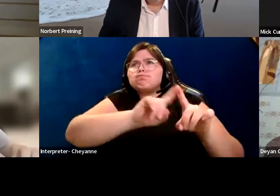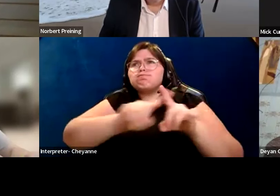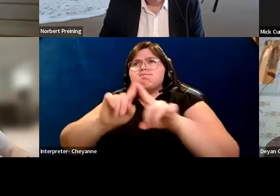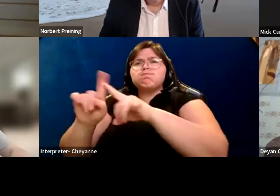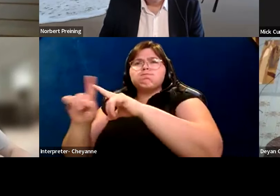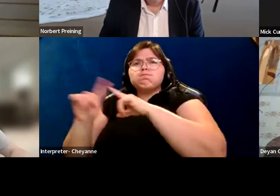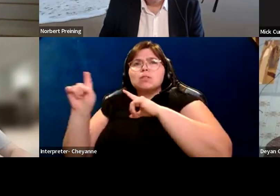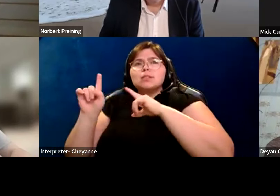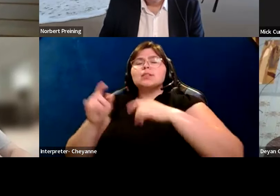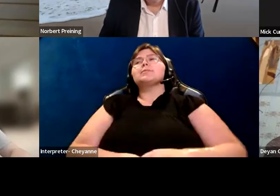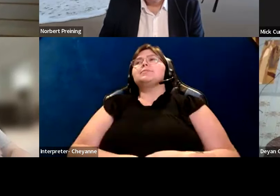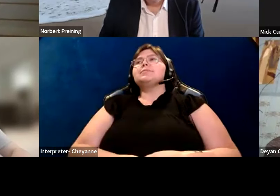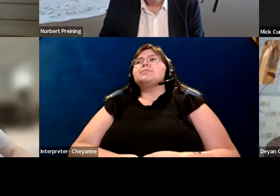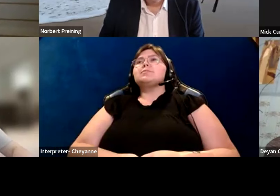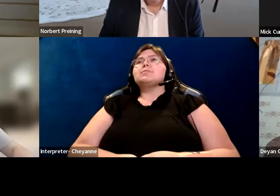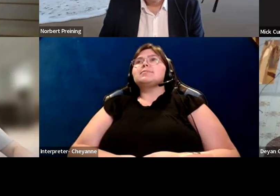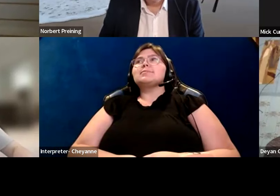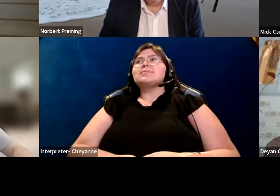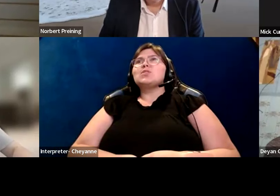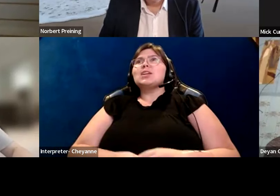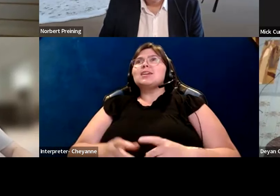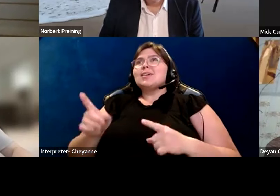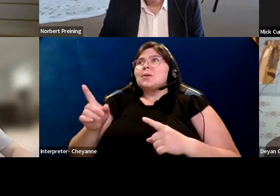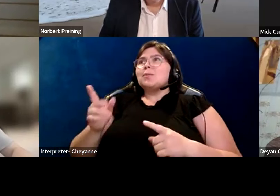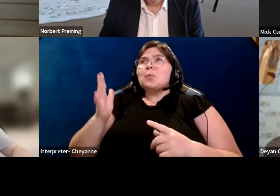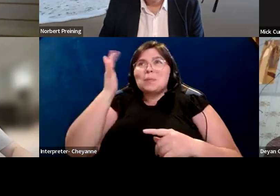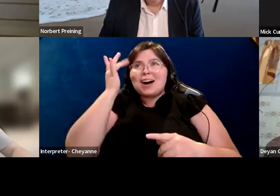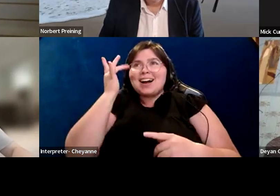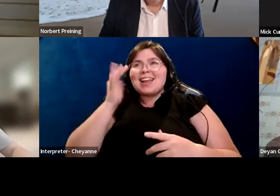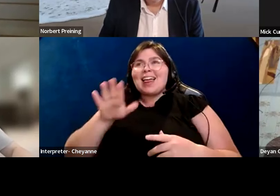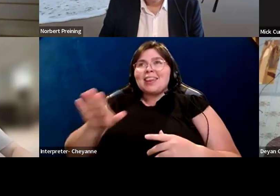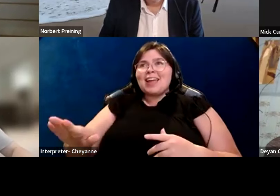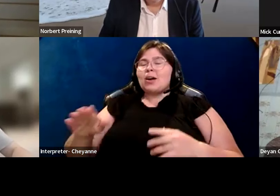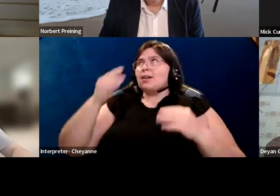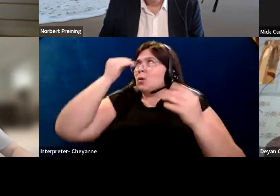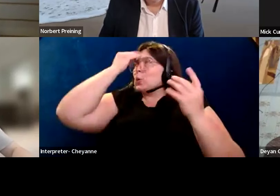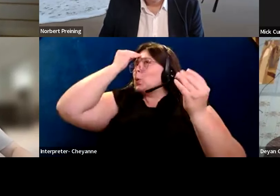they can be providing really cool out-of-the-box thinking, thinking in different ways.